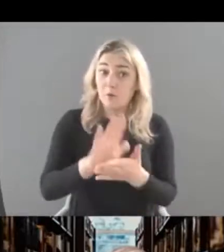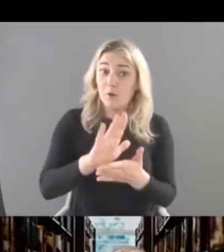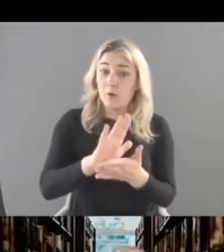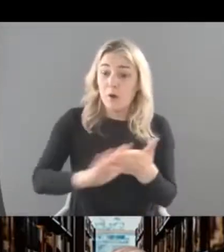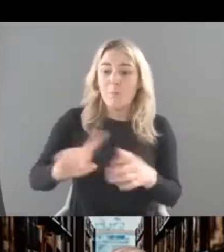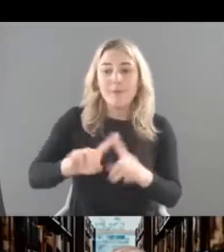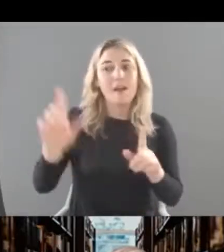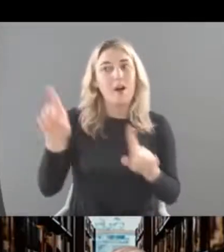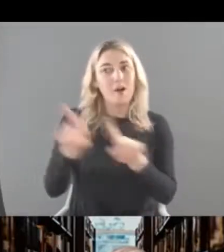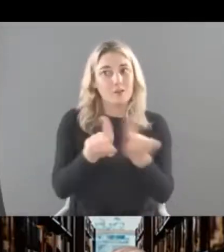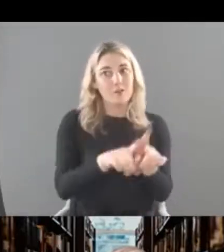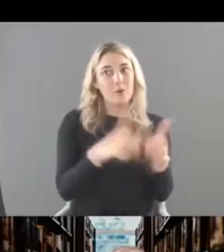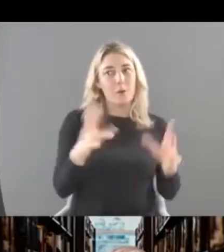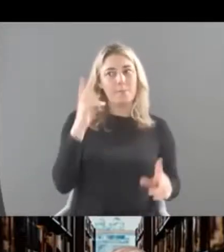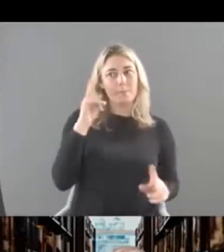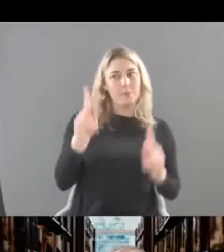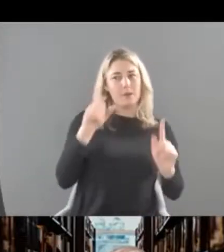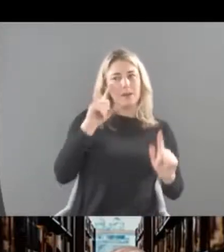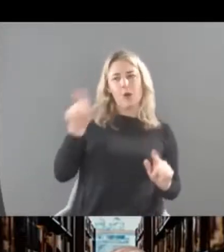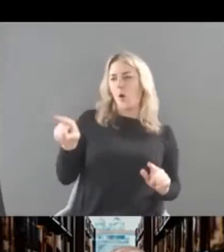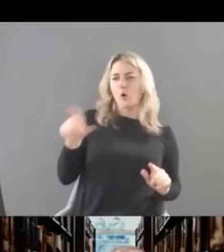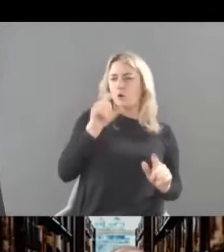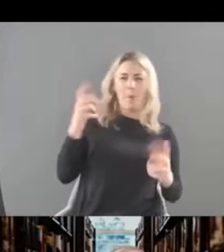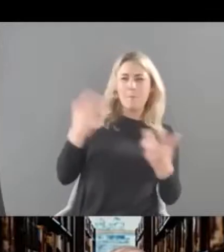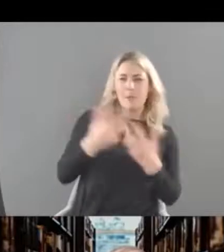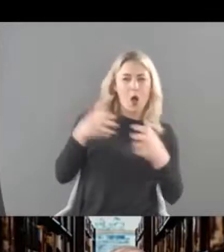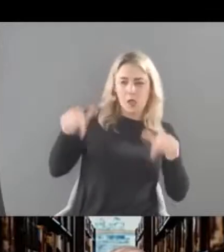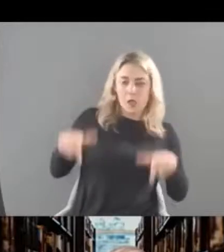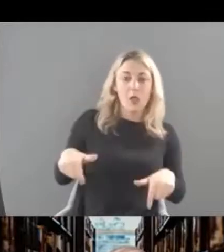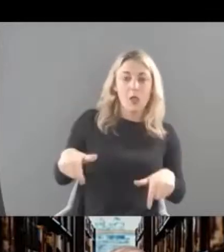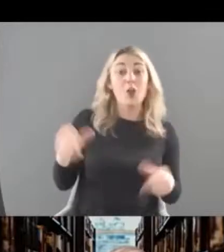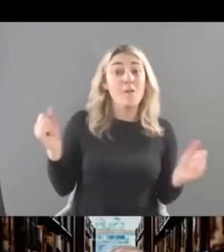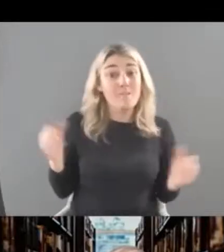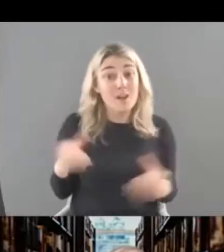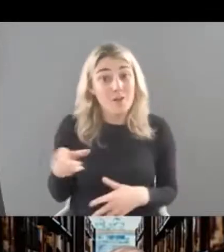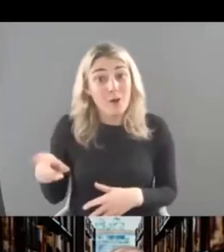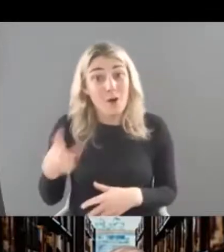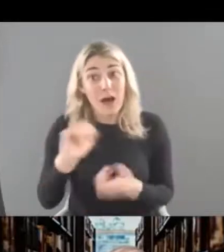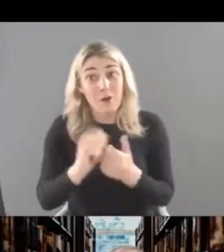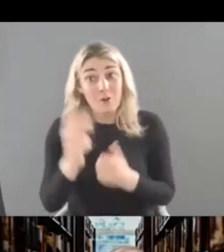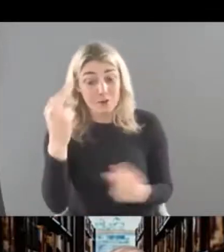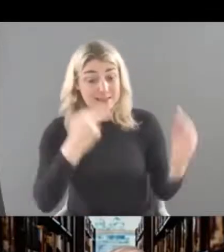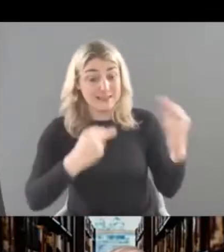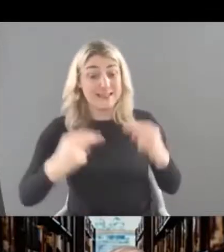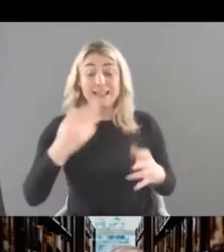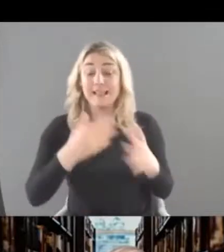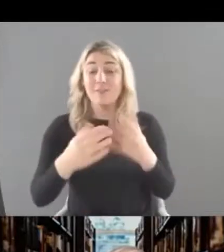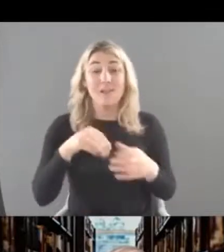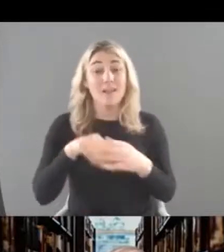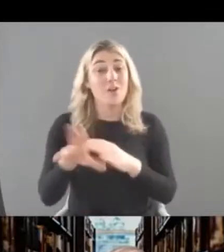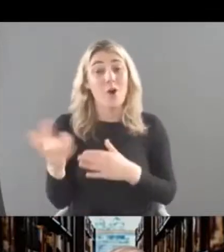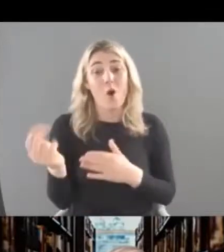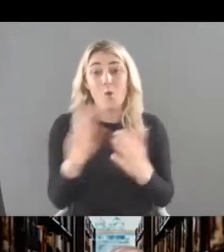They're fearful of how they're seen even in their own communities. So I think about the issues that race